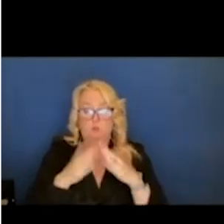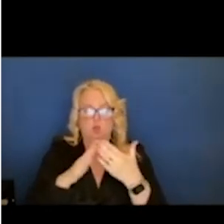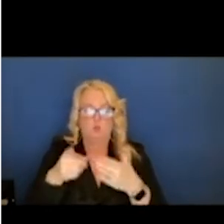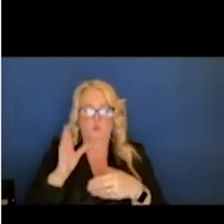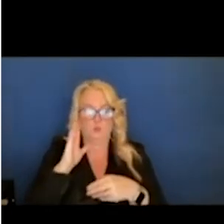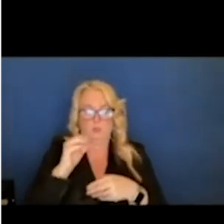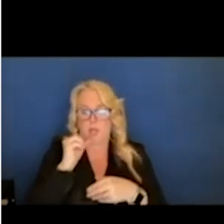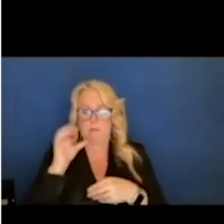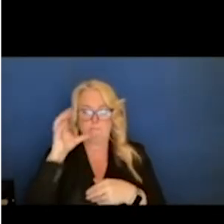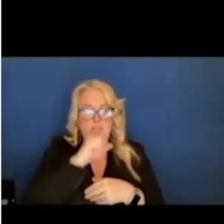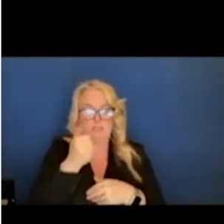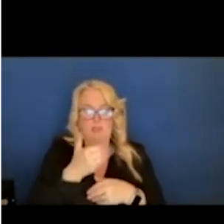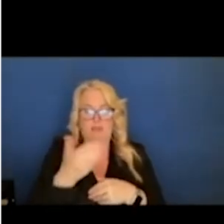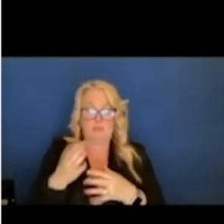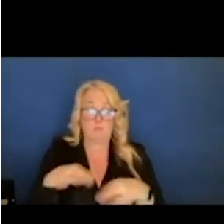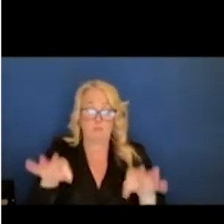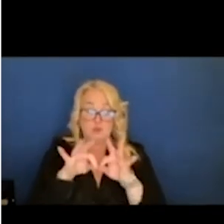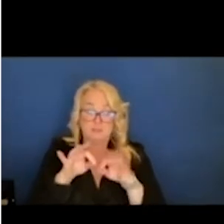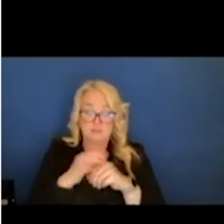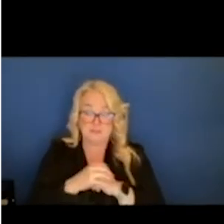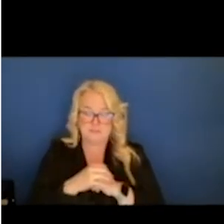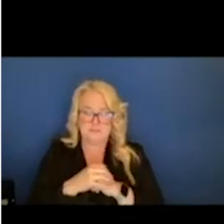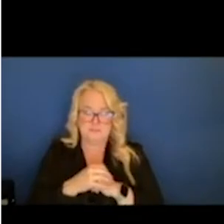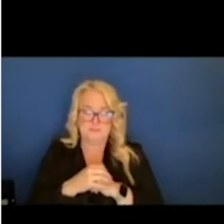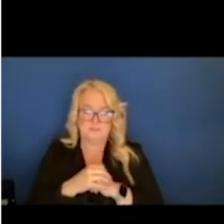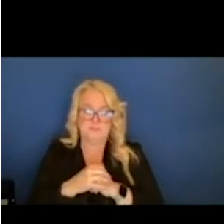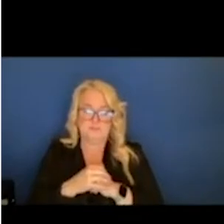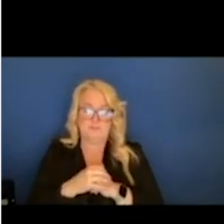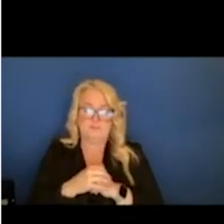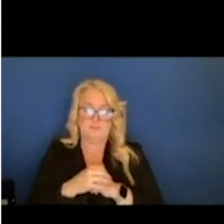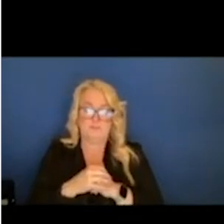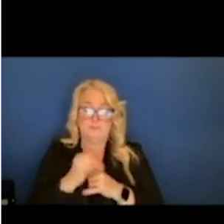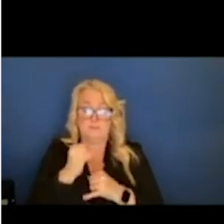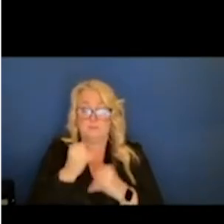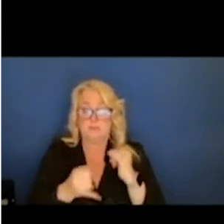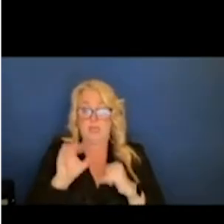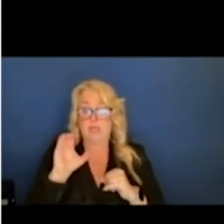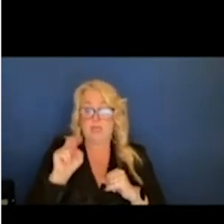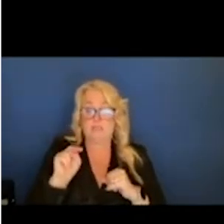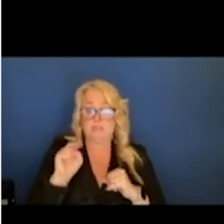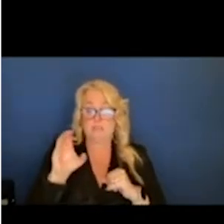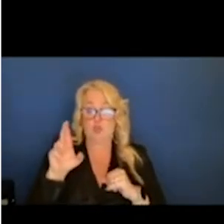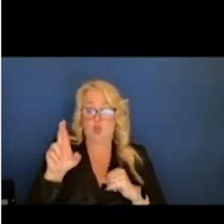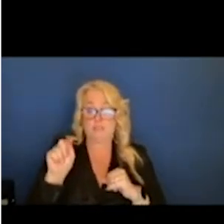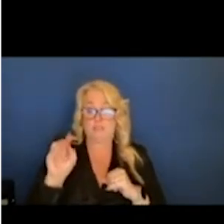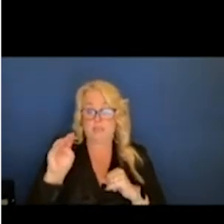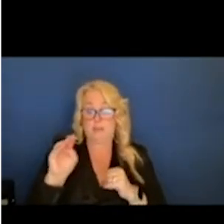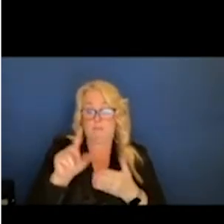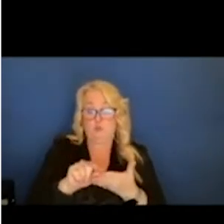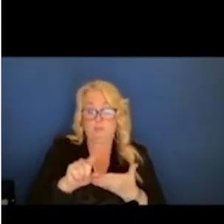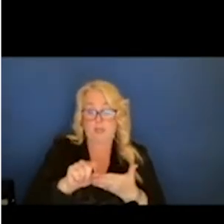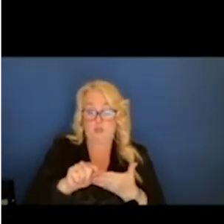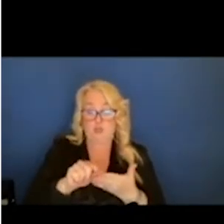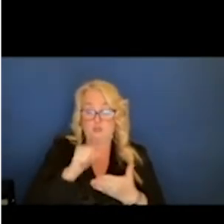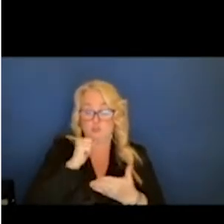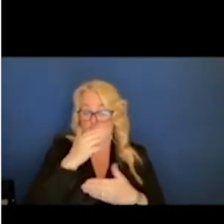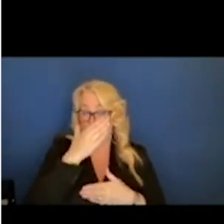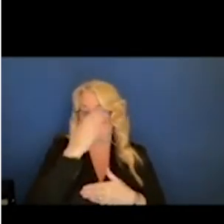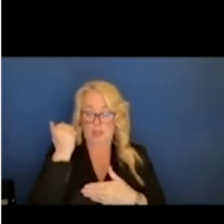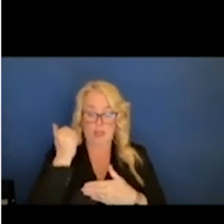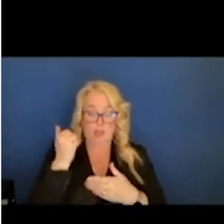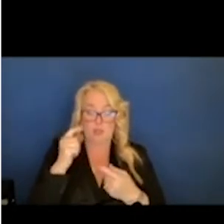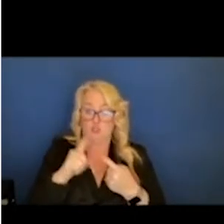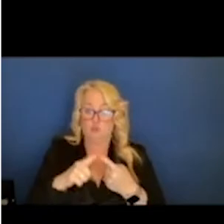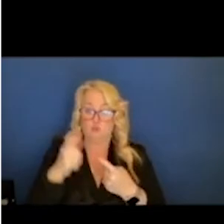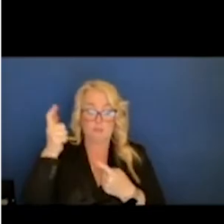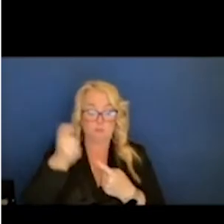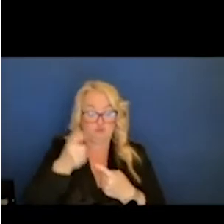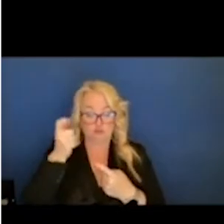so you won’t miss out on anything important. NCRTM Newsletter. Don’t forget to subscribe